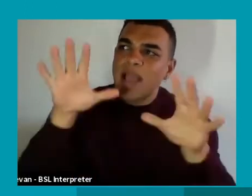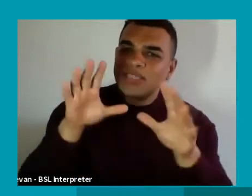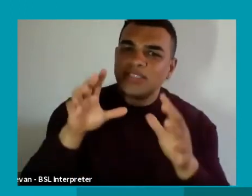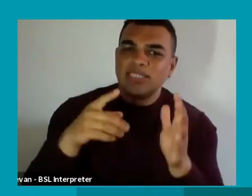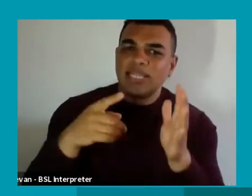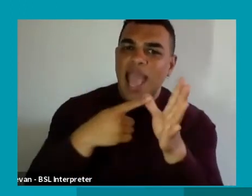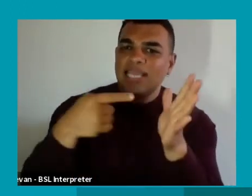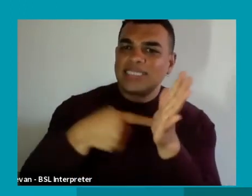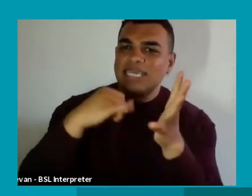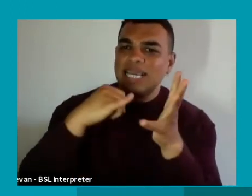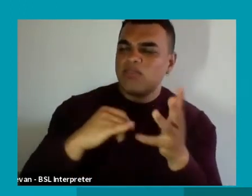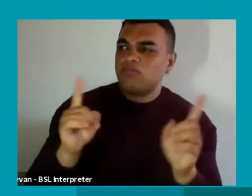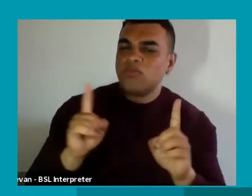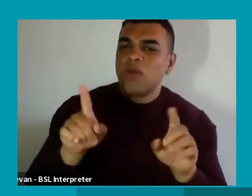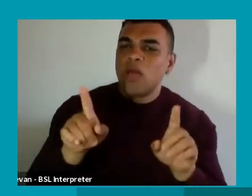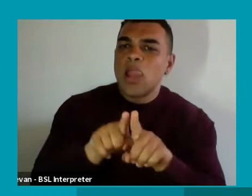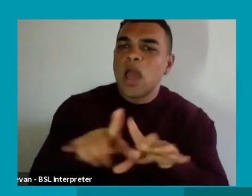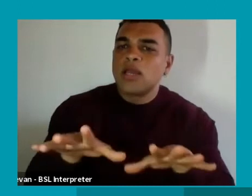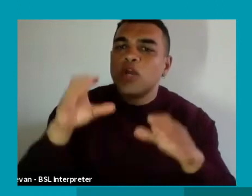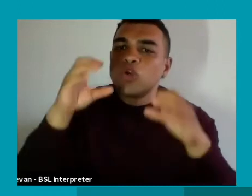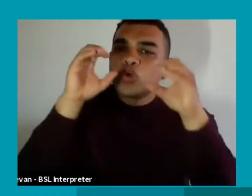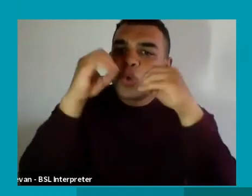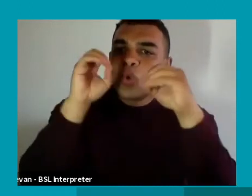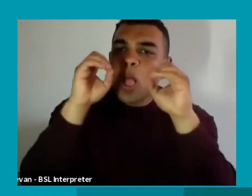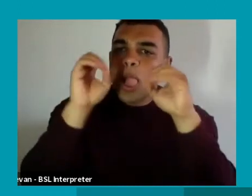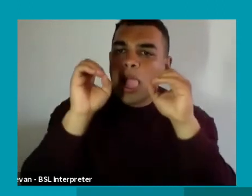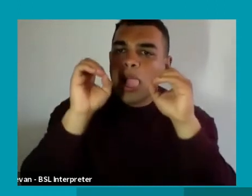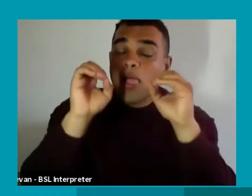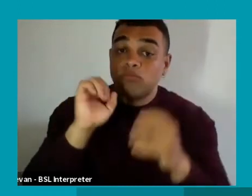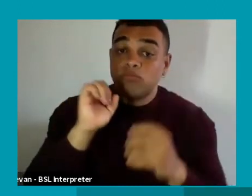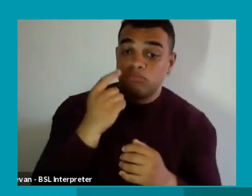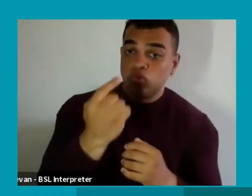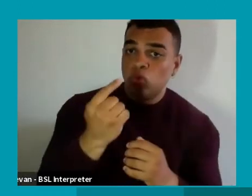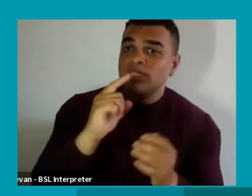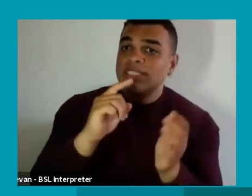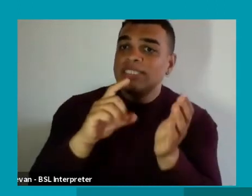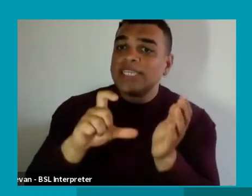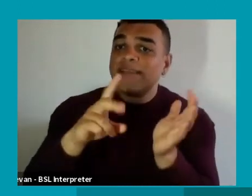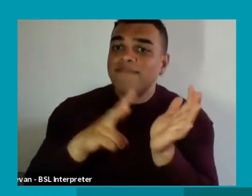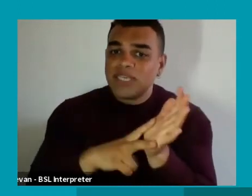bot and it scans and sifts and ranks your CV. Based on the job description